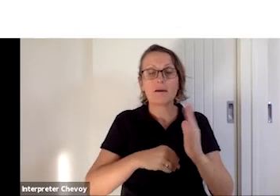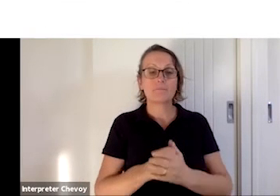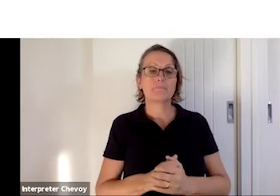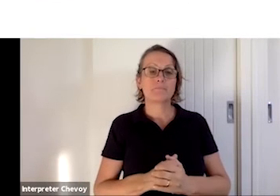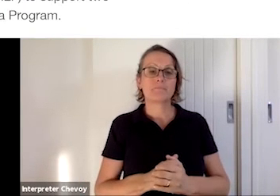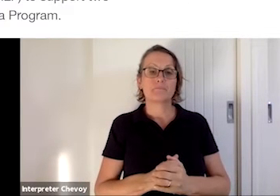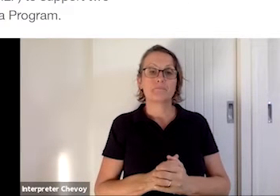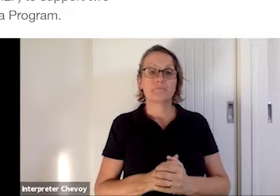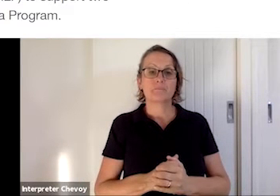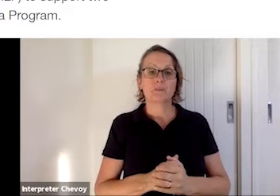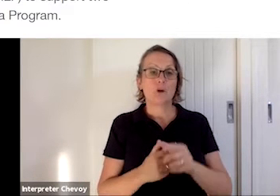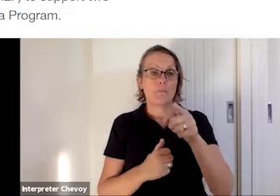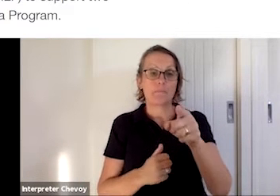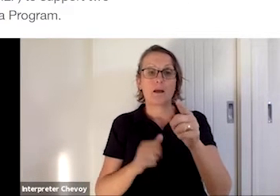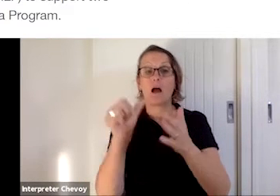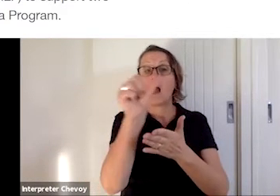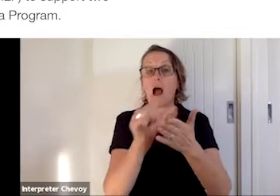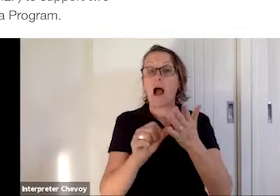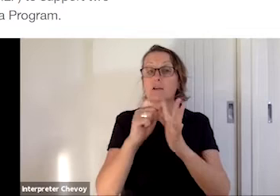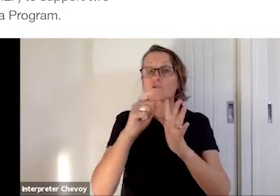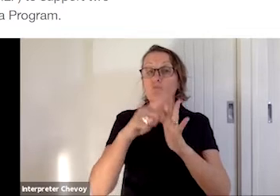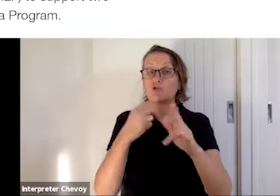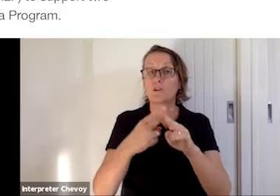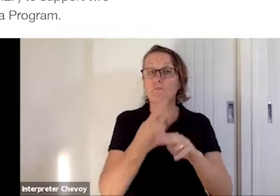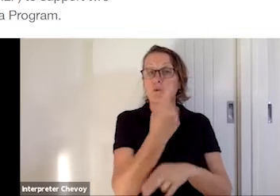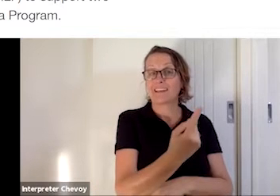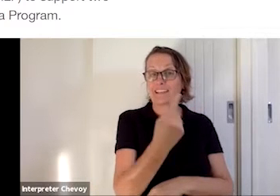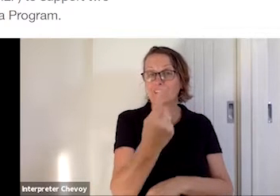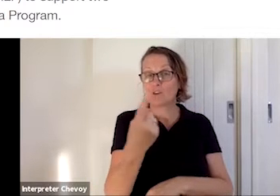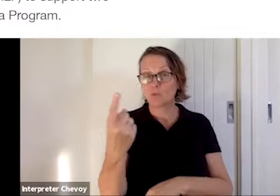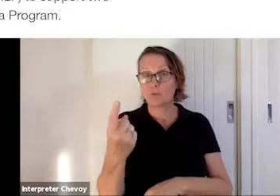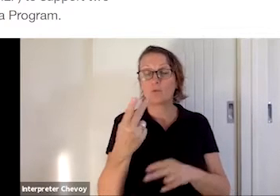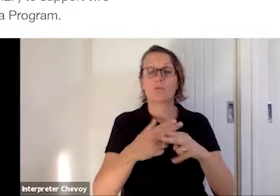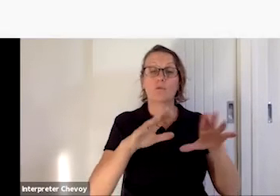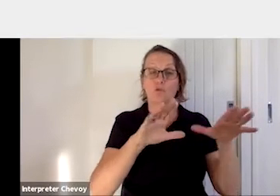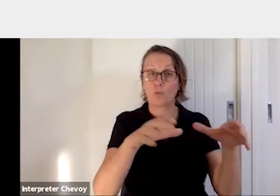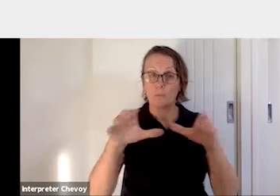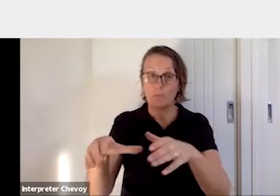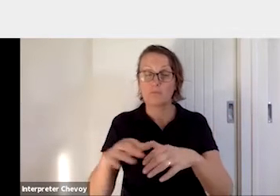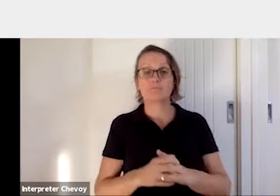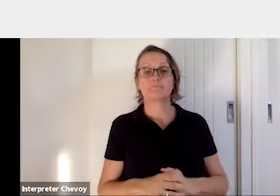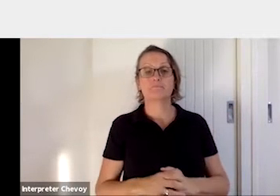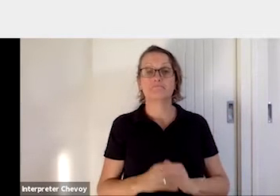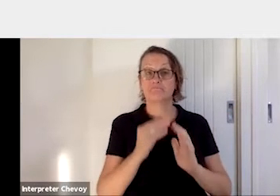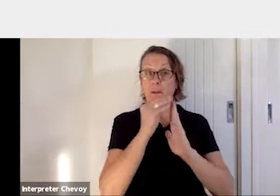this we'll go into Arts Projects for Individuals and Groups and then "start a new application".